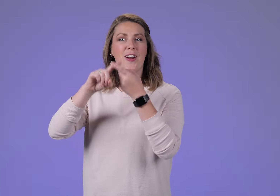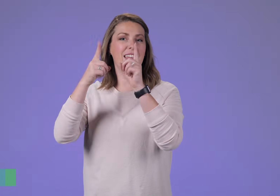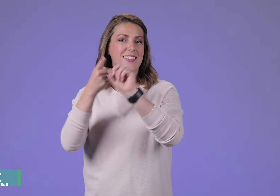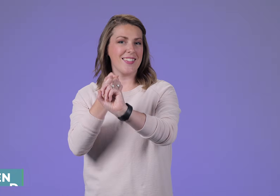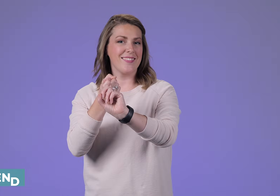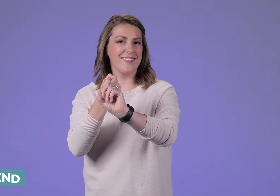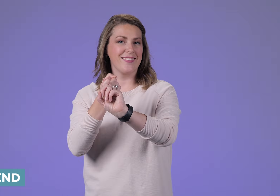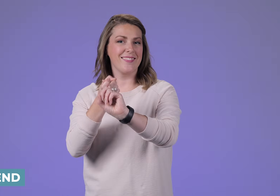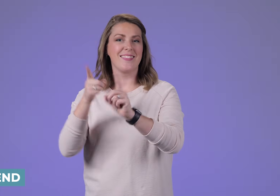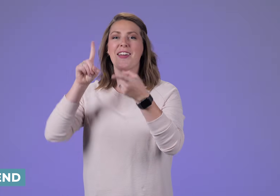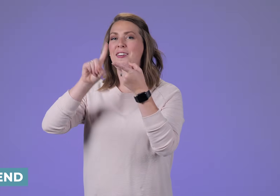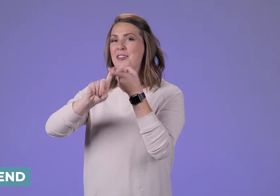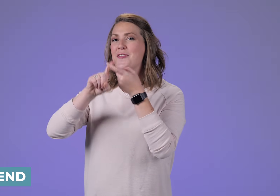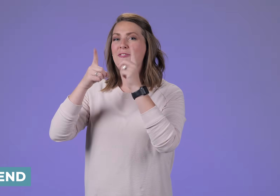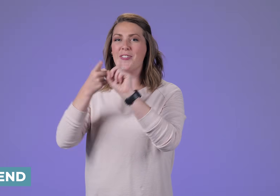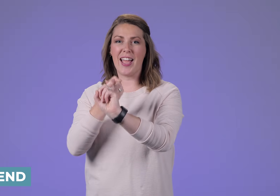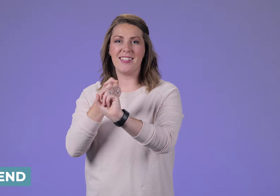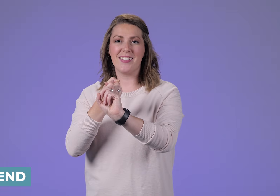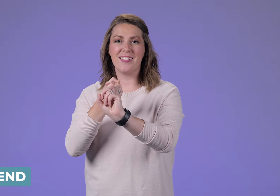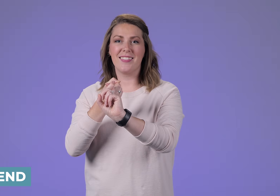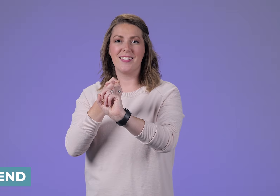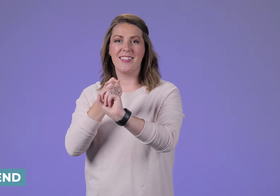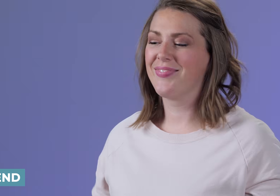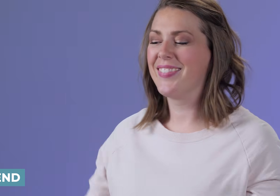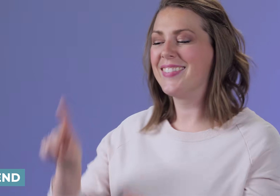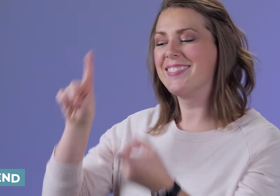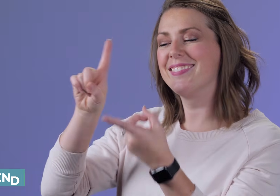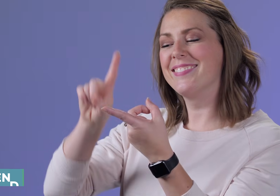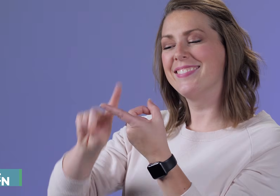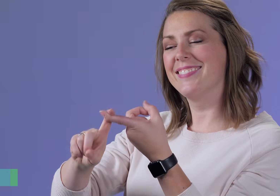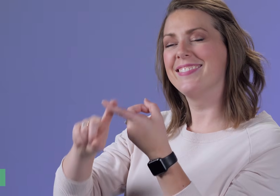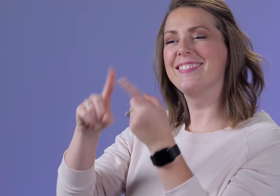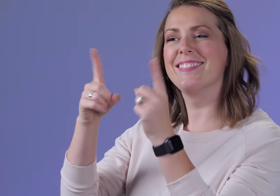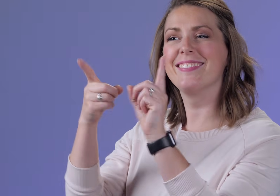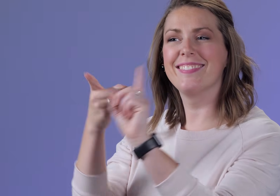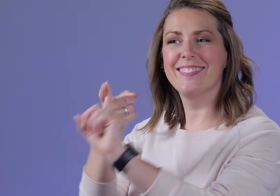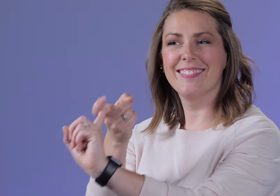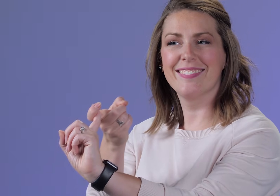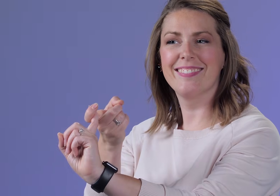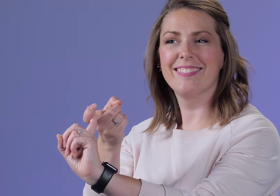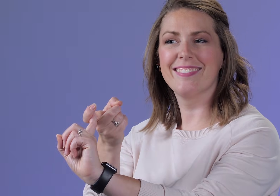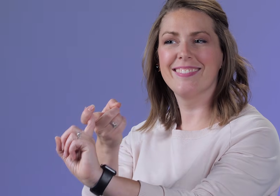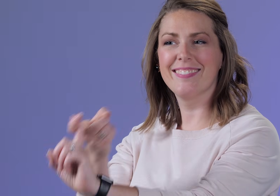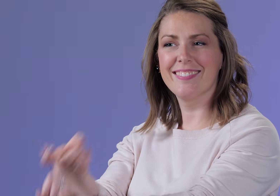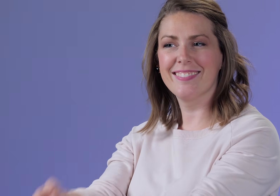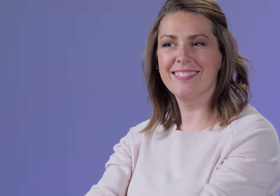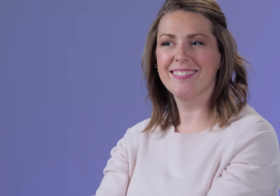FRIEND FRIEND Think of you and your friend giving each other a hug.